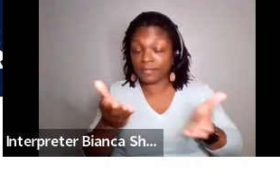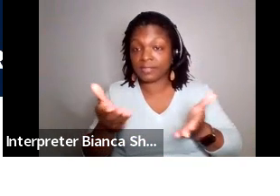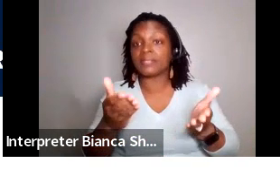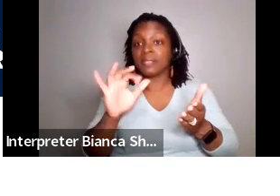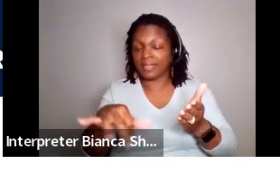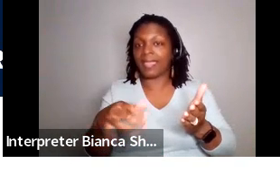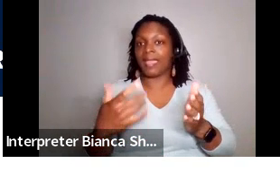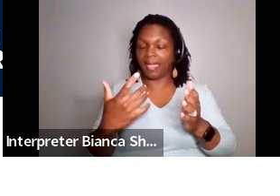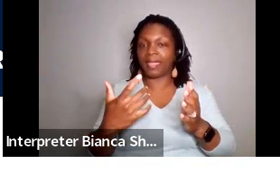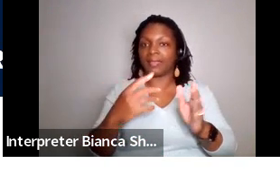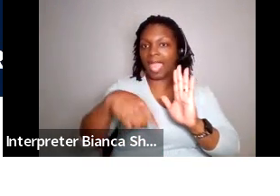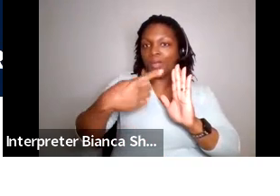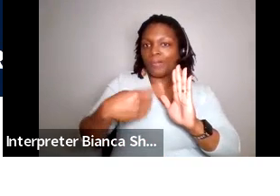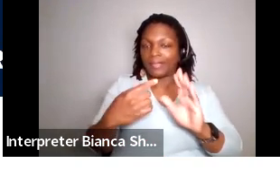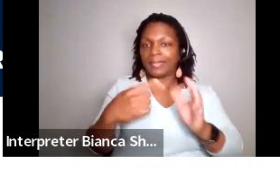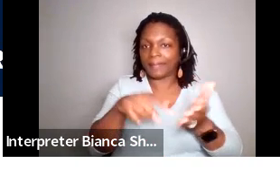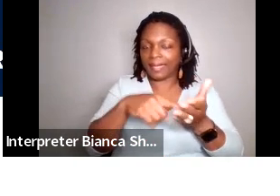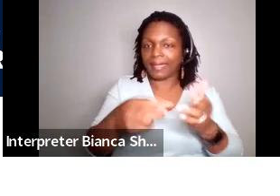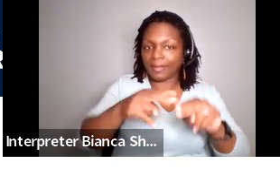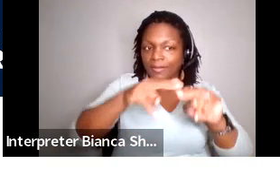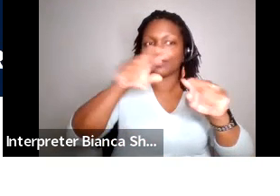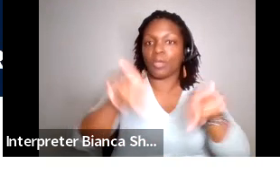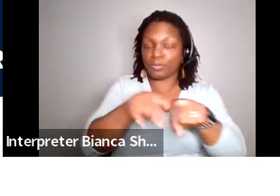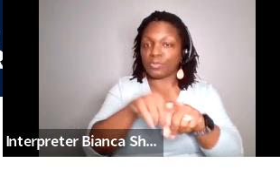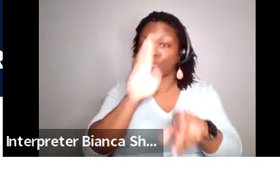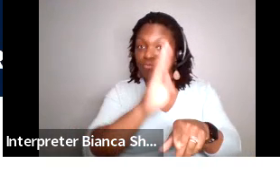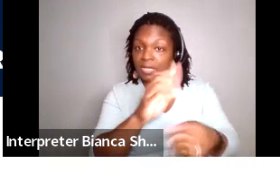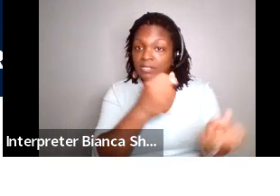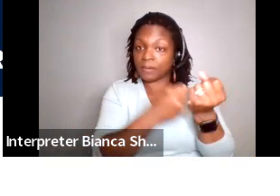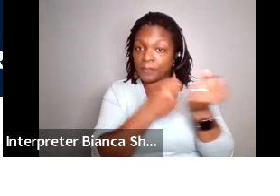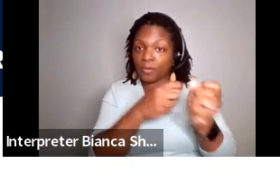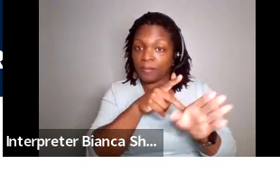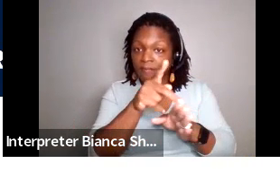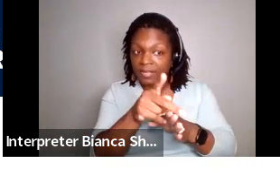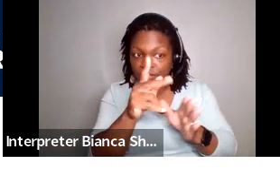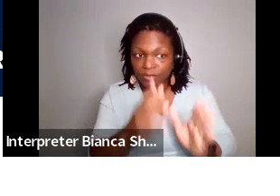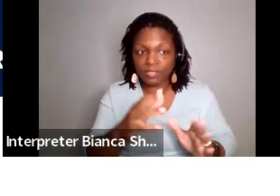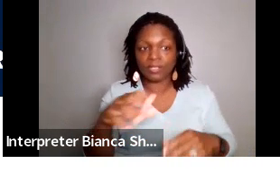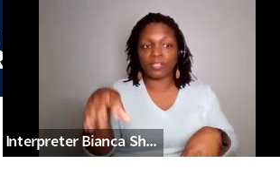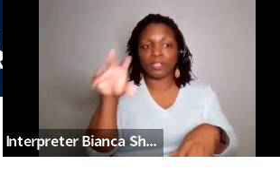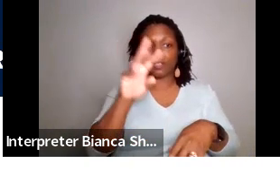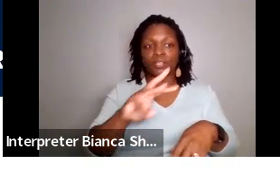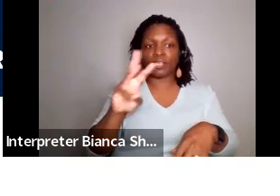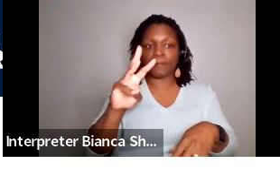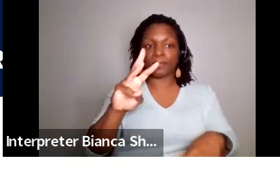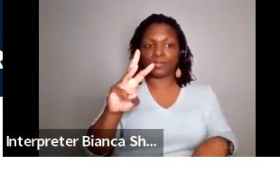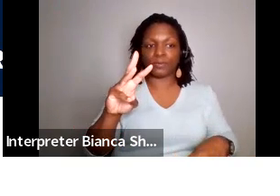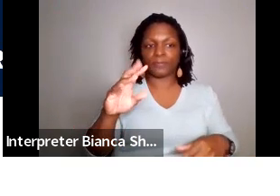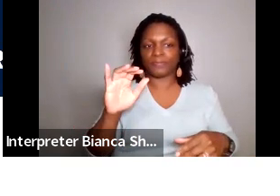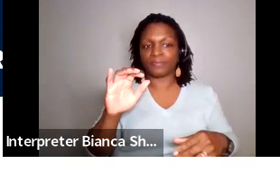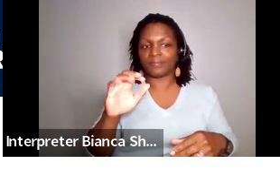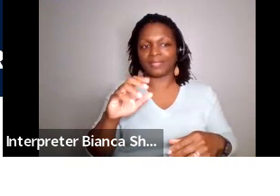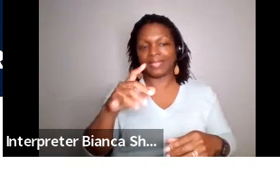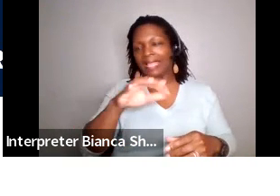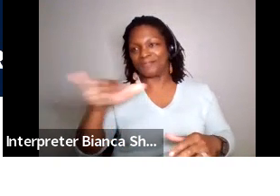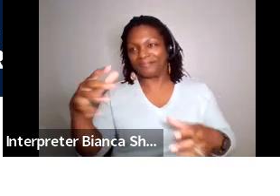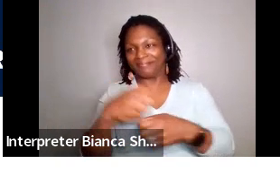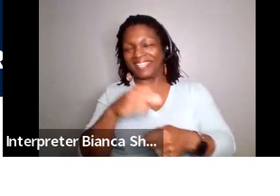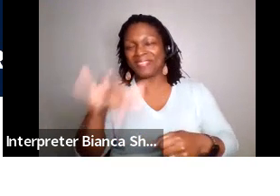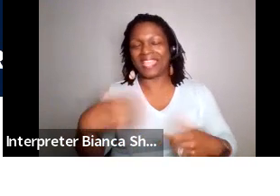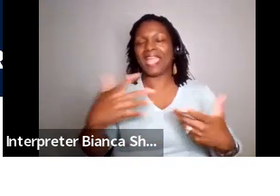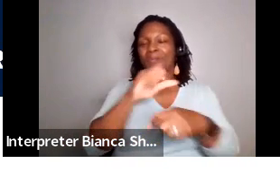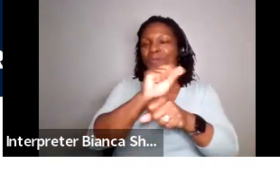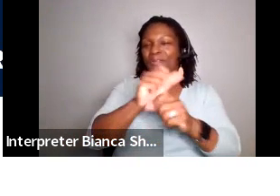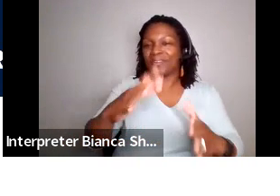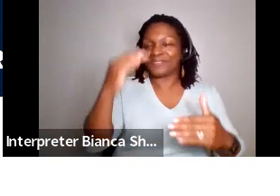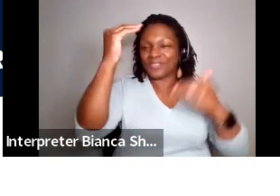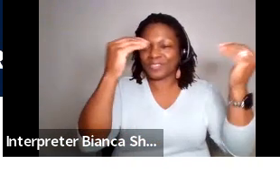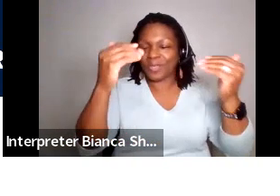Pcs. direct Support Professionals. Your Ccwpa s here at day healthcare, direct support, professionals and support.